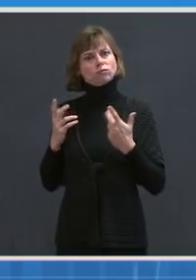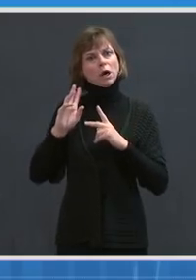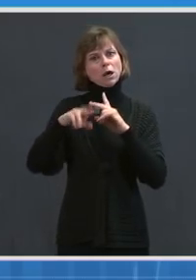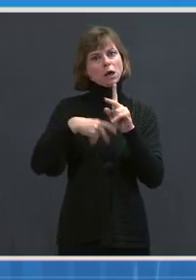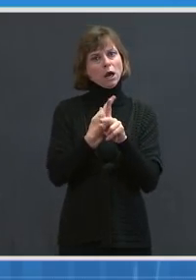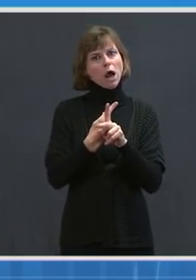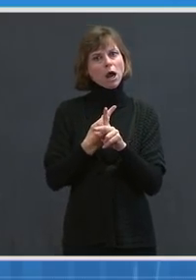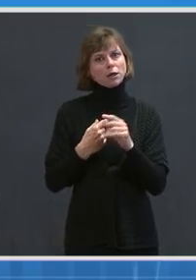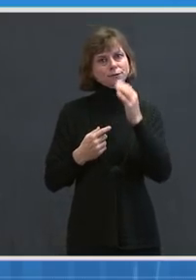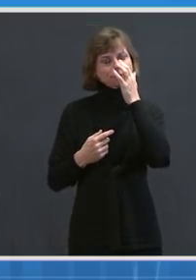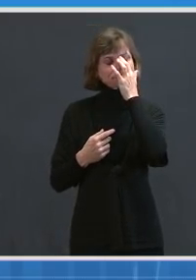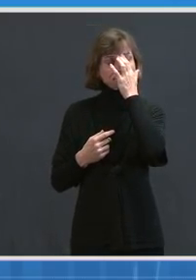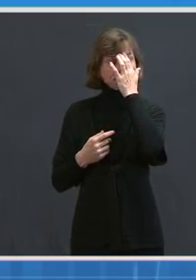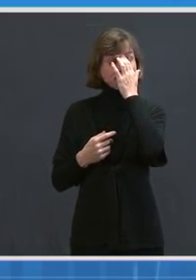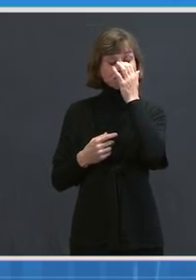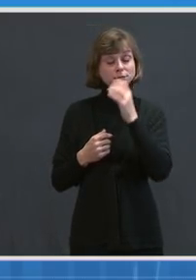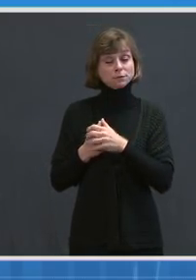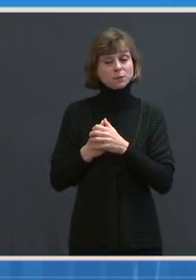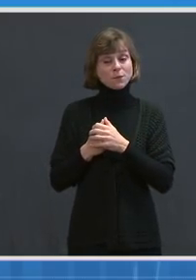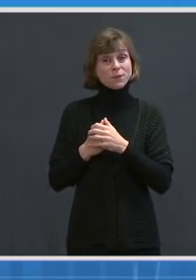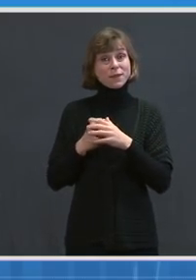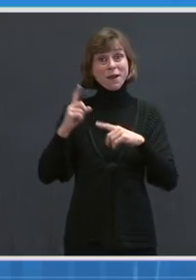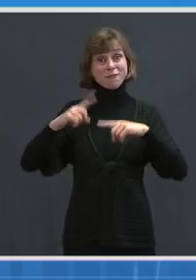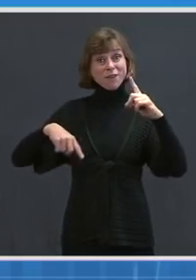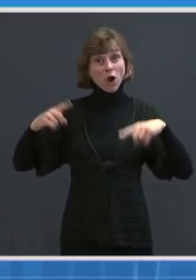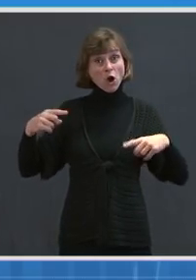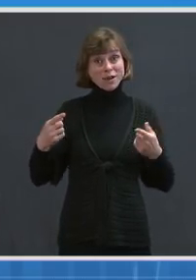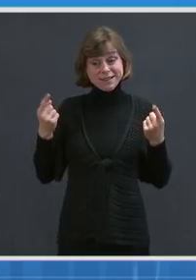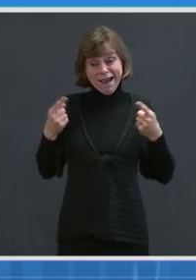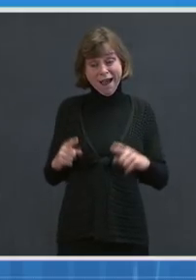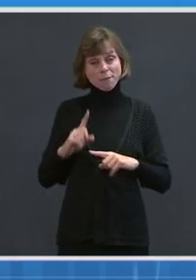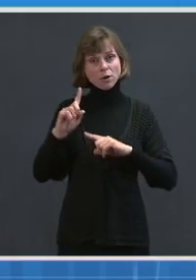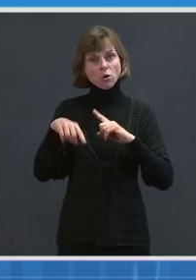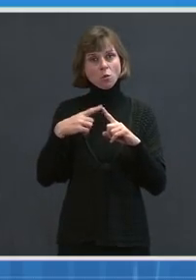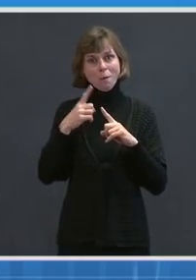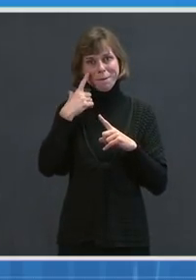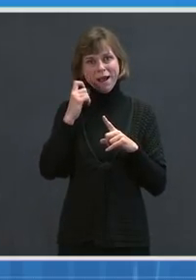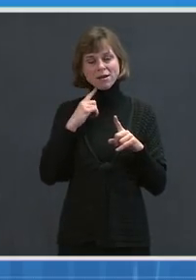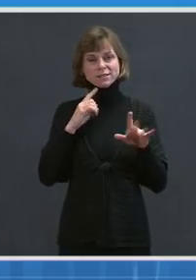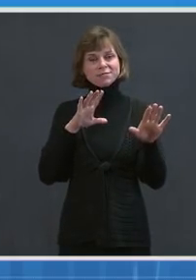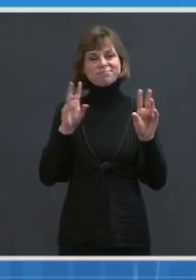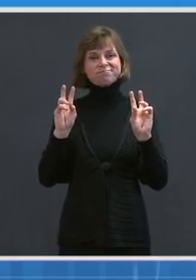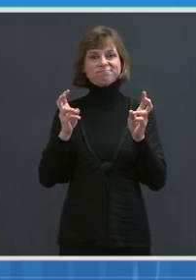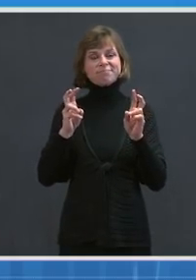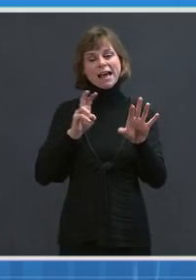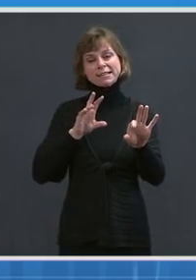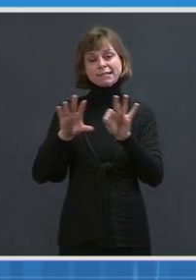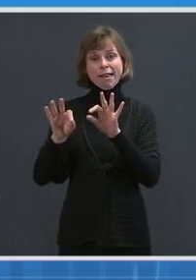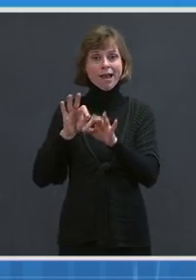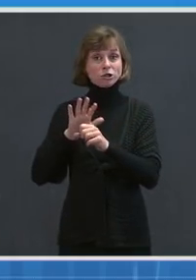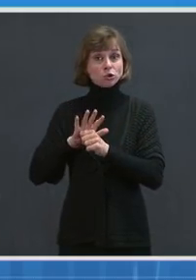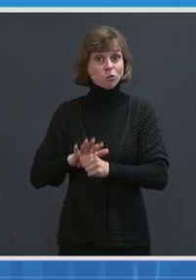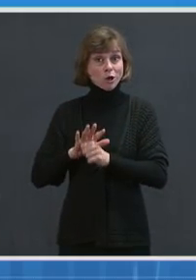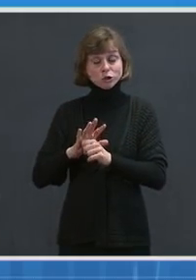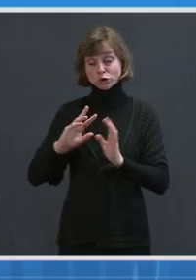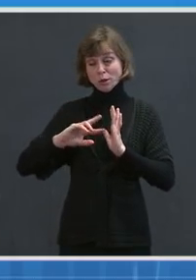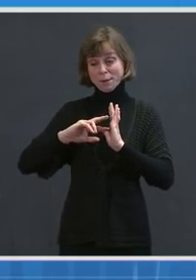Now, variants get evolved because of selection pressures, namely just fundamental pressure